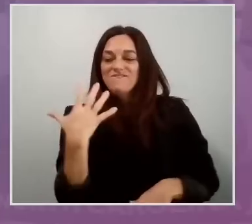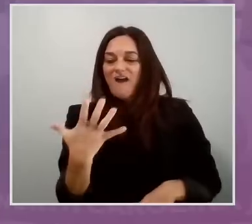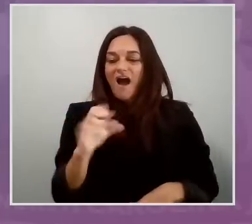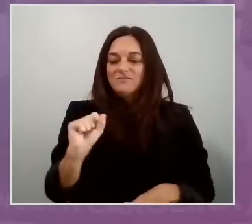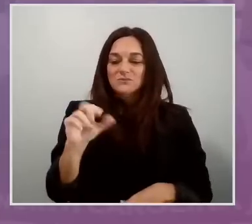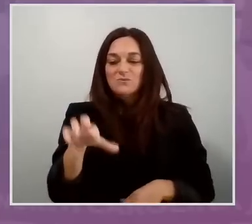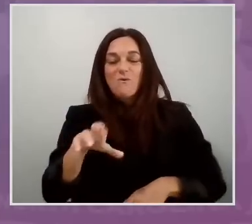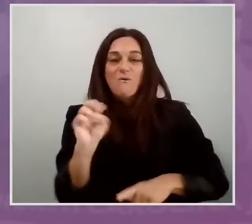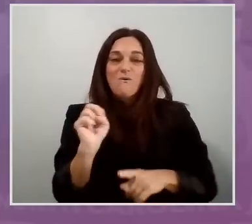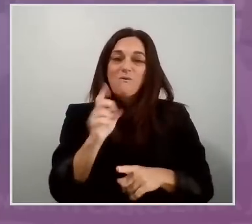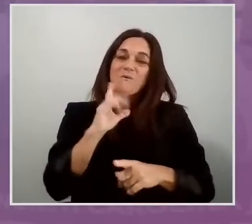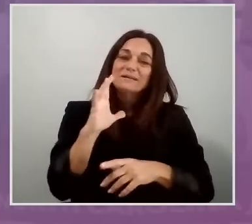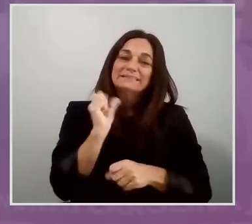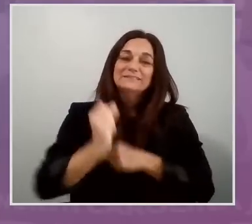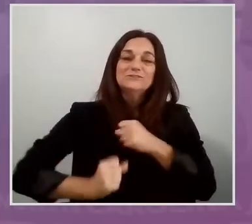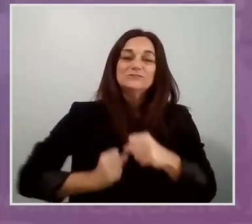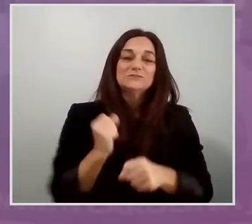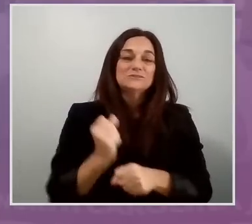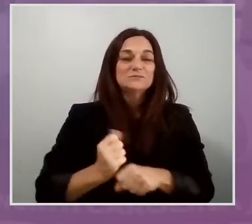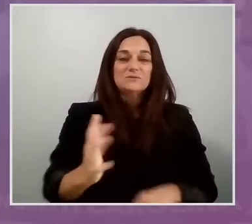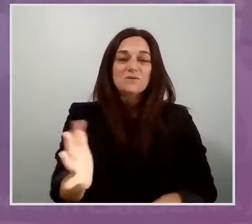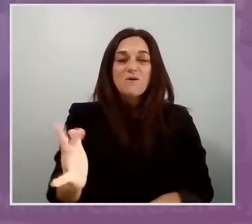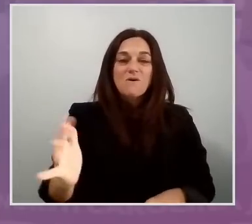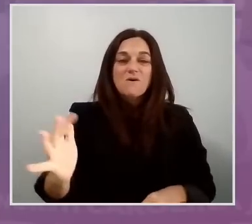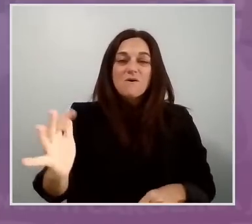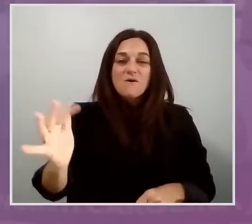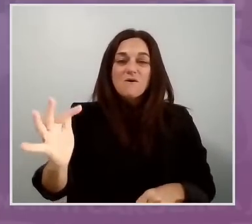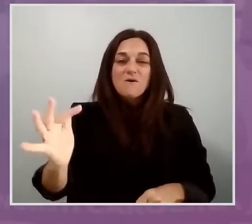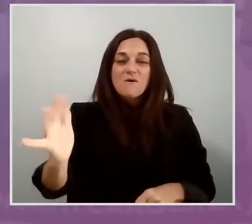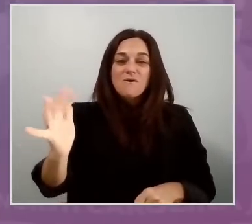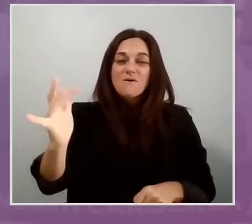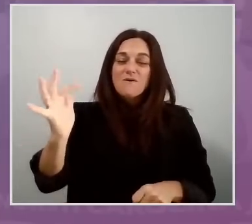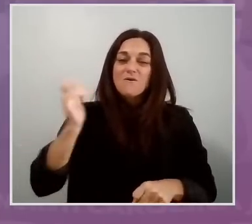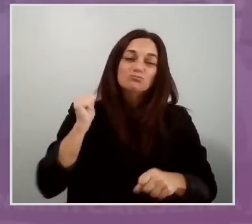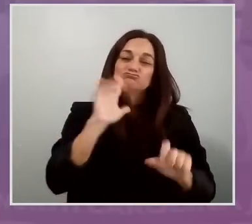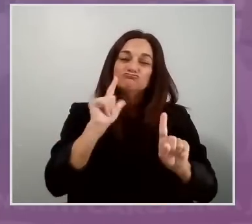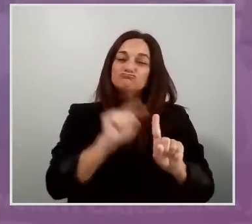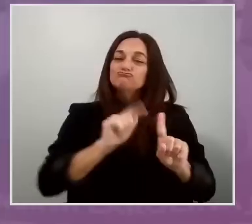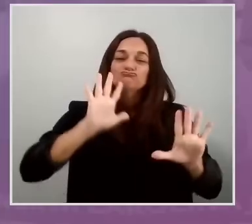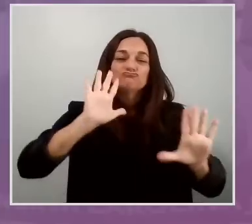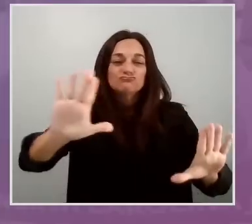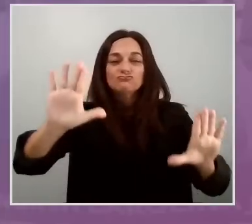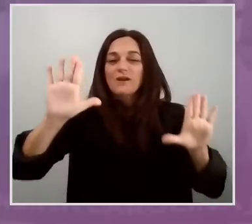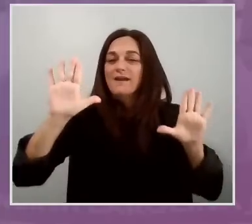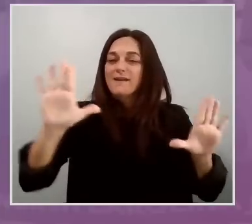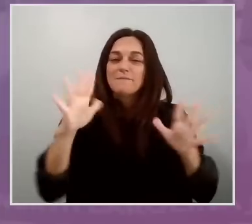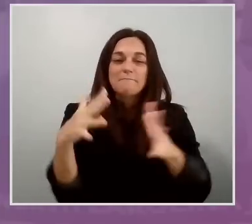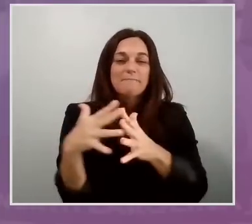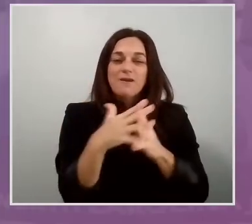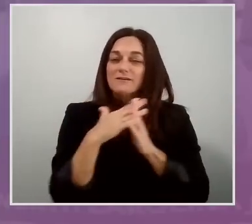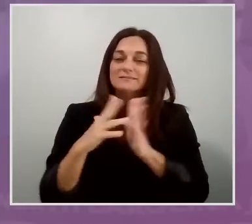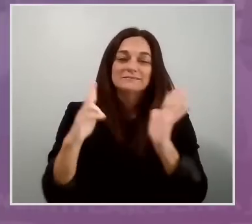ALL RIGHT. WE'RE GOING TO GO ACCA PATELLA. FIVE SCORE YEARS AGO A GREAT